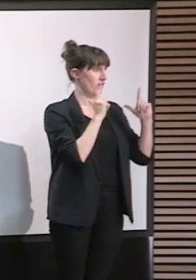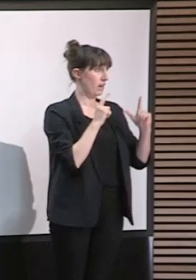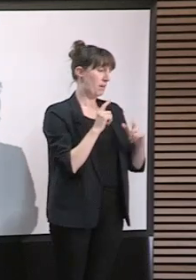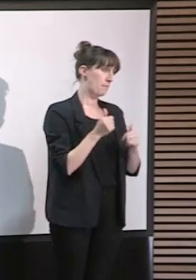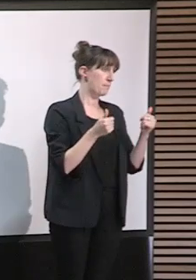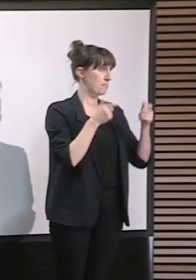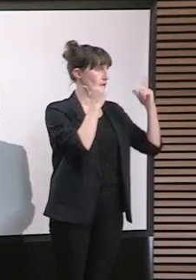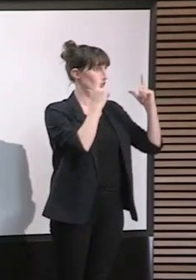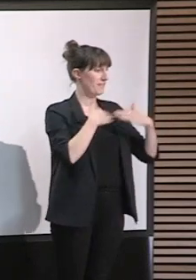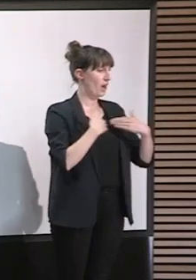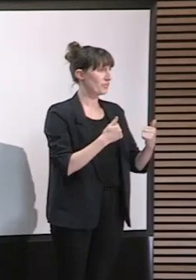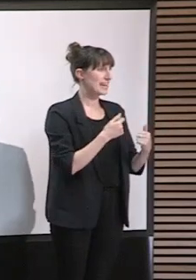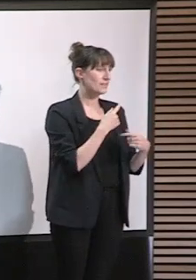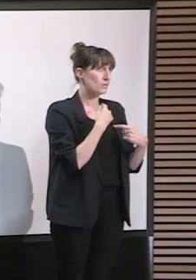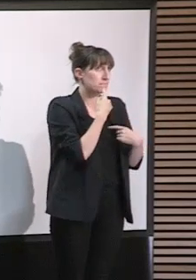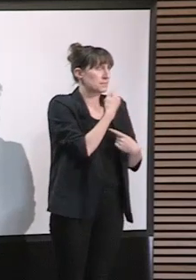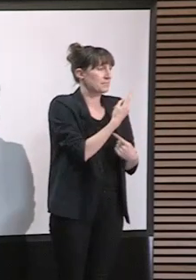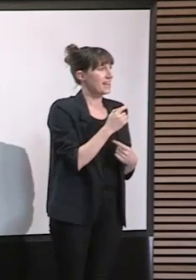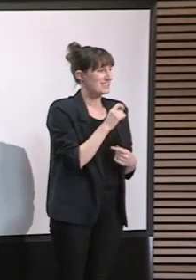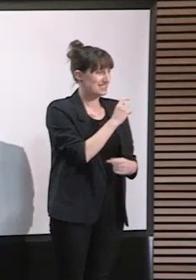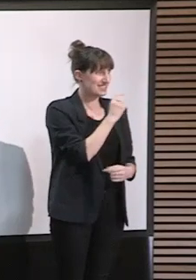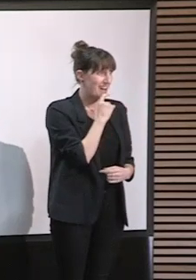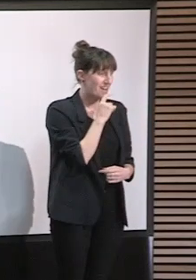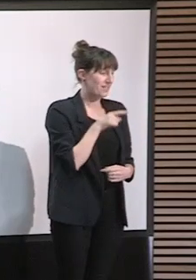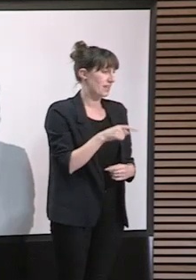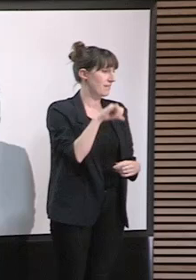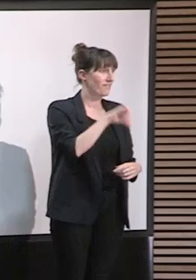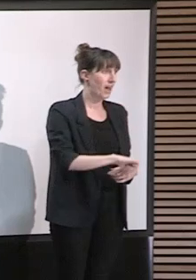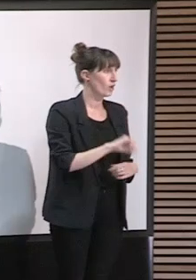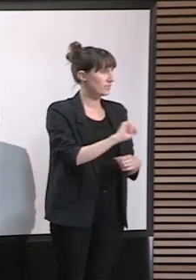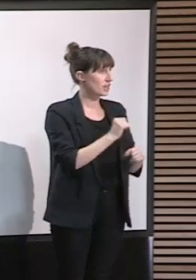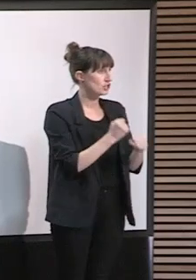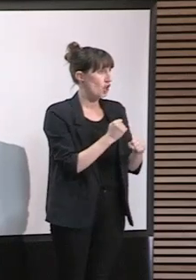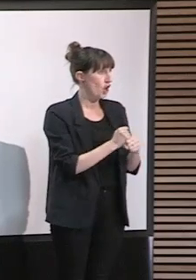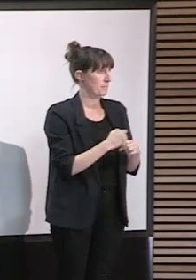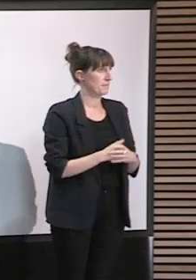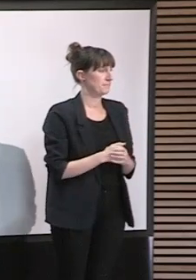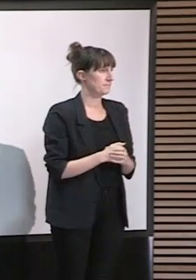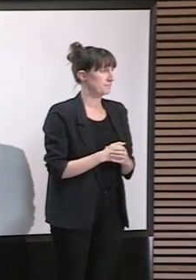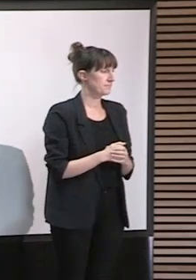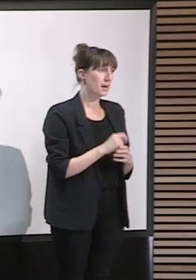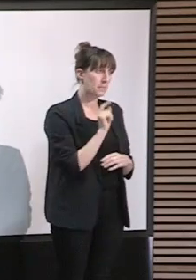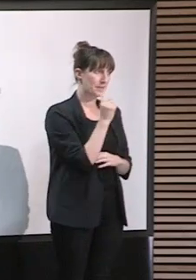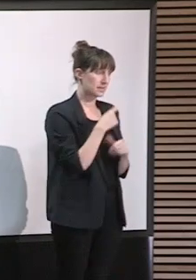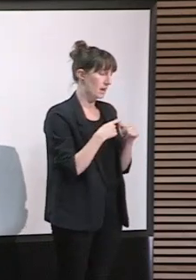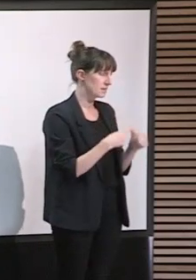embarrassing and the government has to stand up here as does the Director-General and admit staff are not doing the job